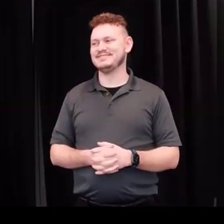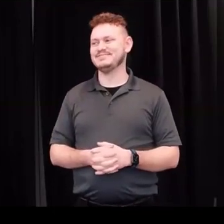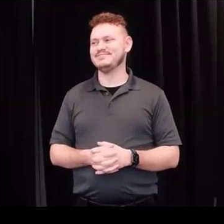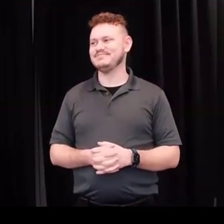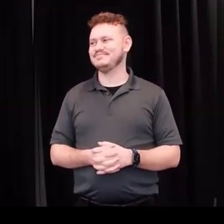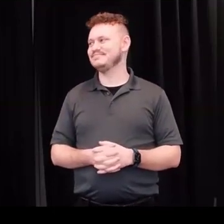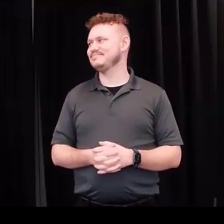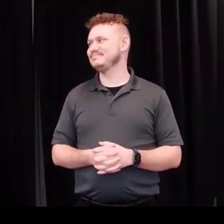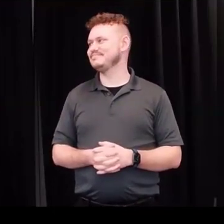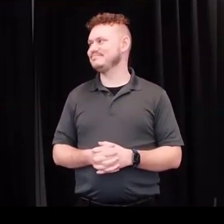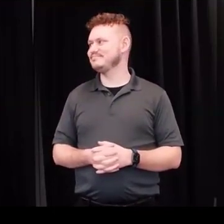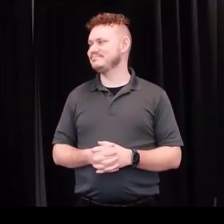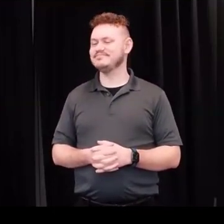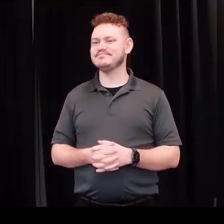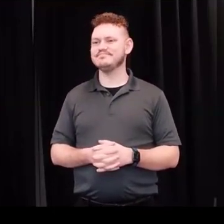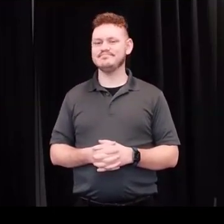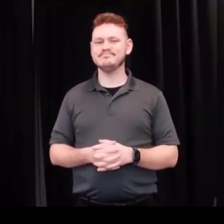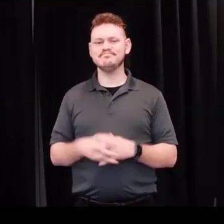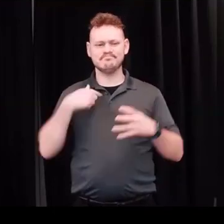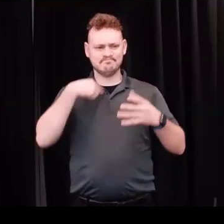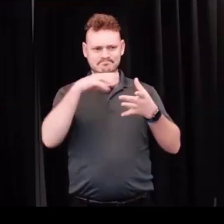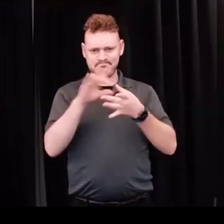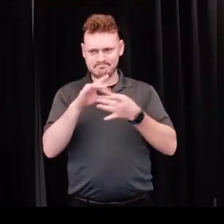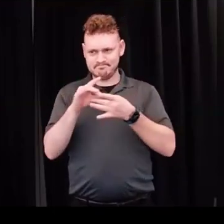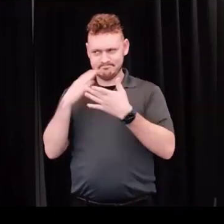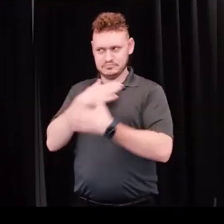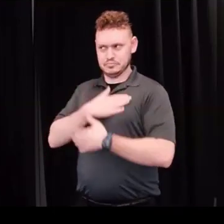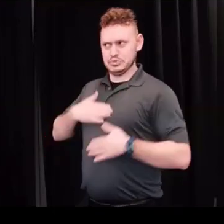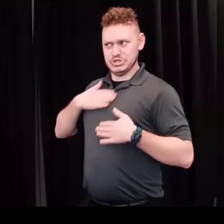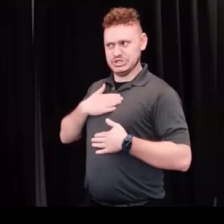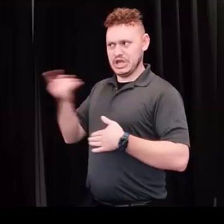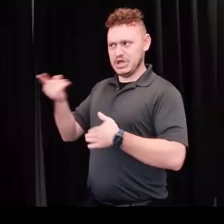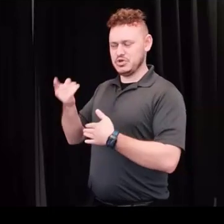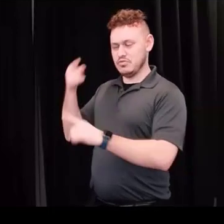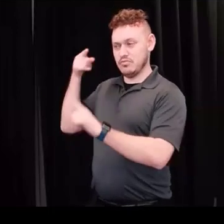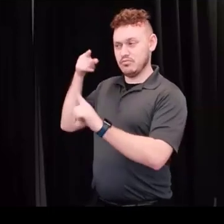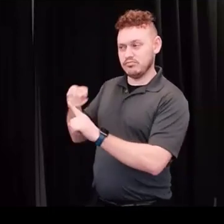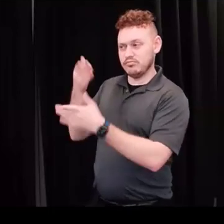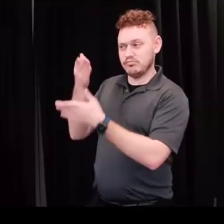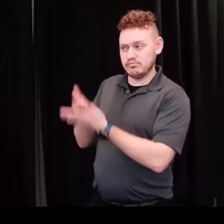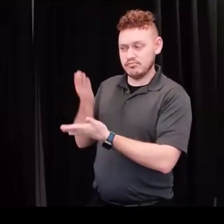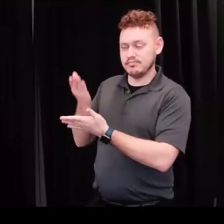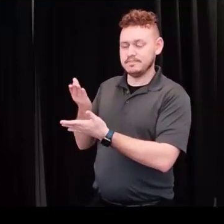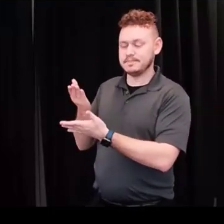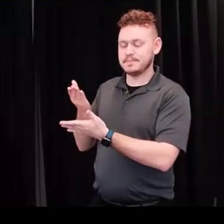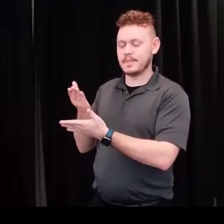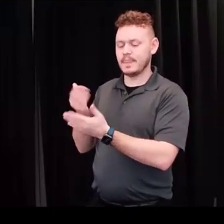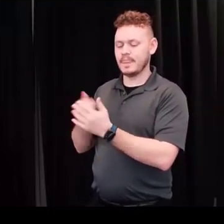I just wanted to say, I really appreciated the fact that you you pointed out that the personas